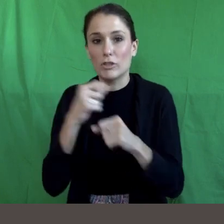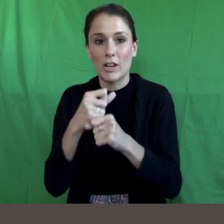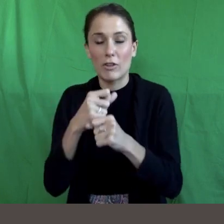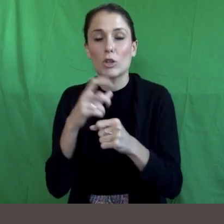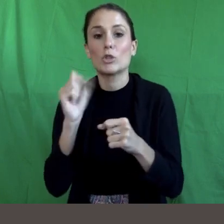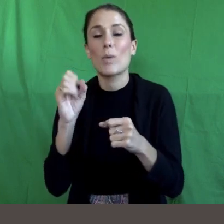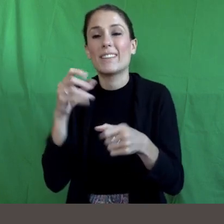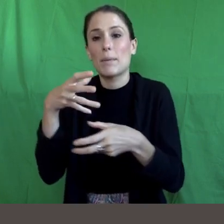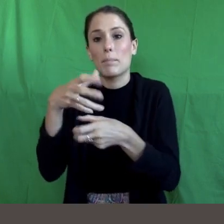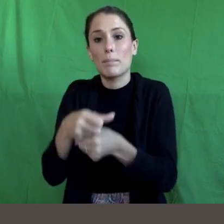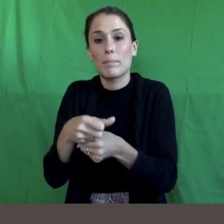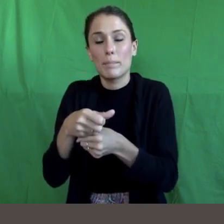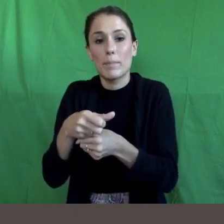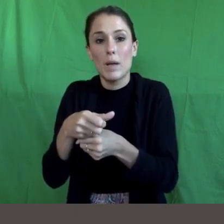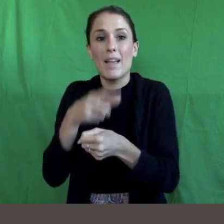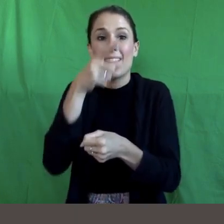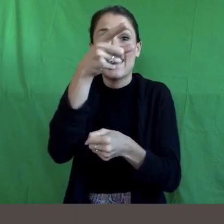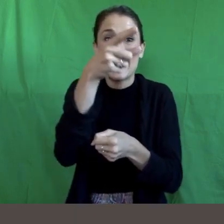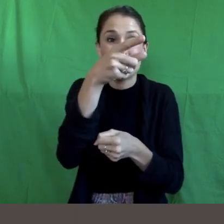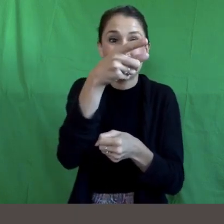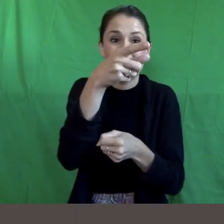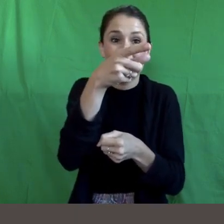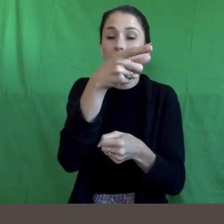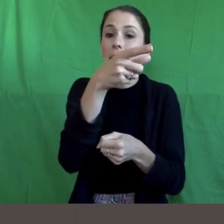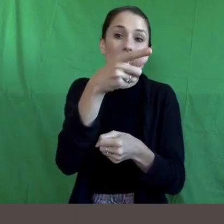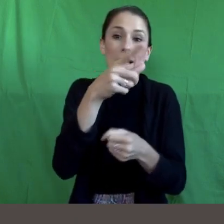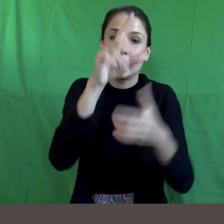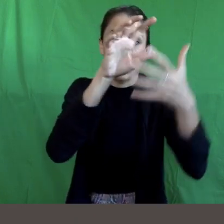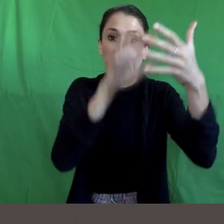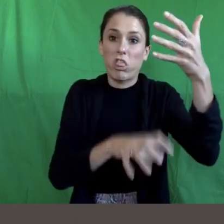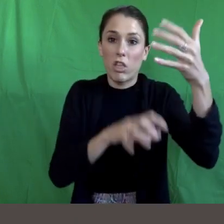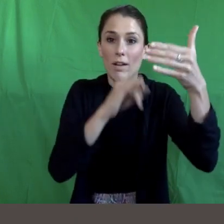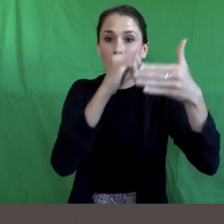So this is an abbreviated form of what we wrote here. You can totally use this thing.